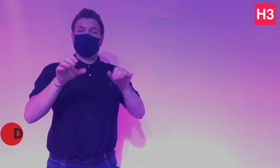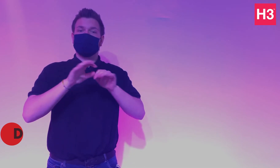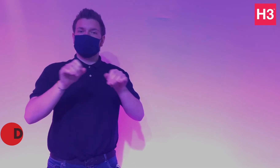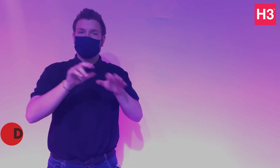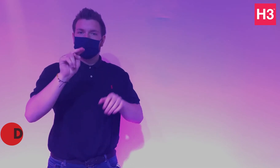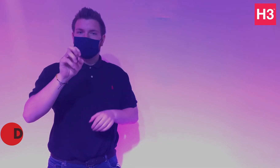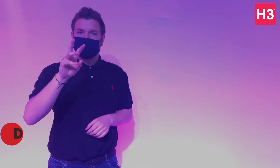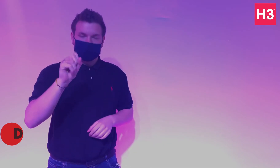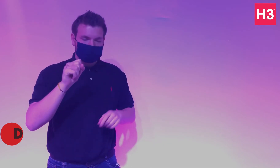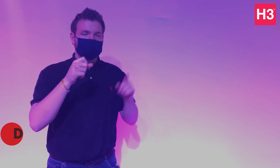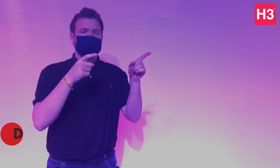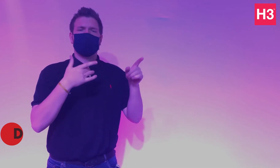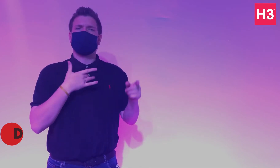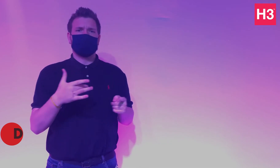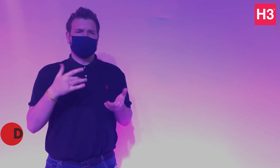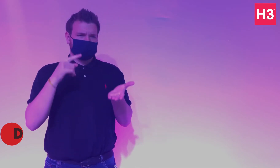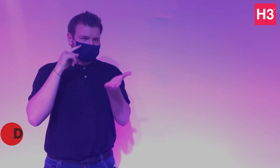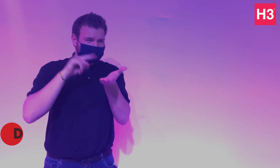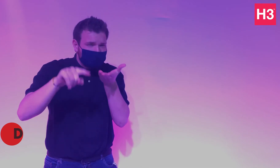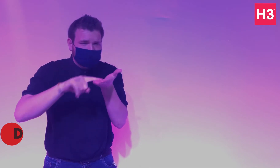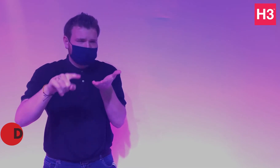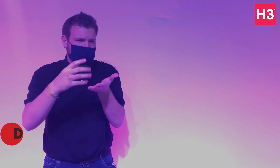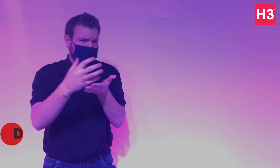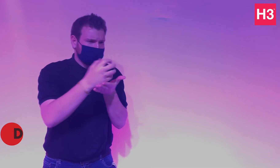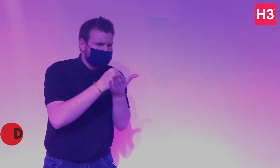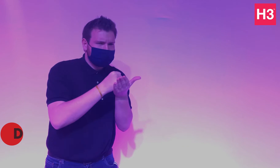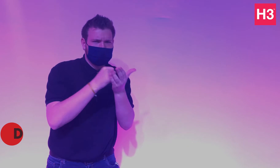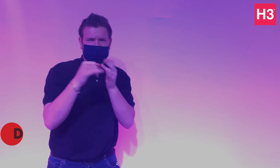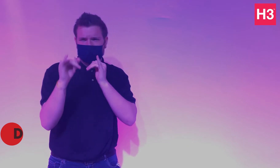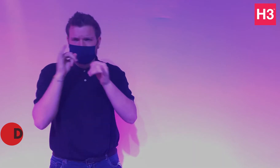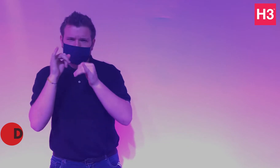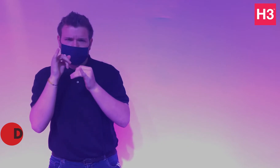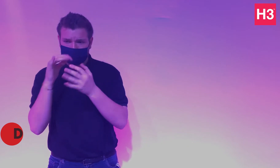They research, collect, interview